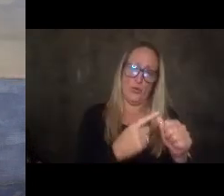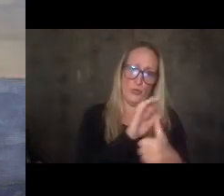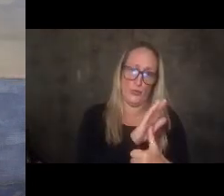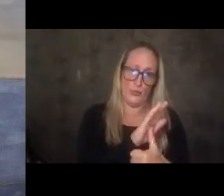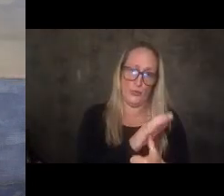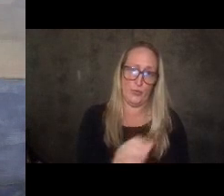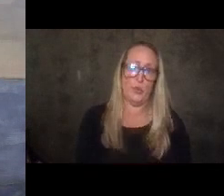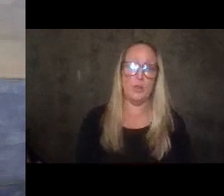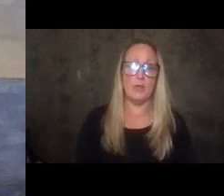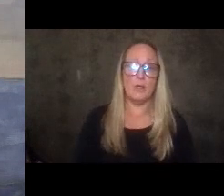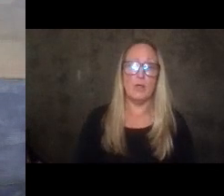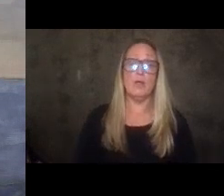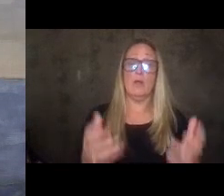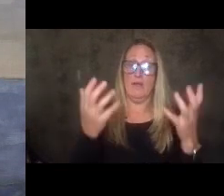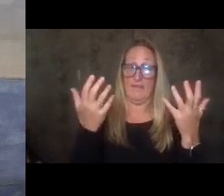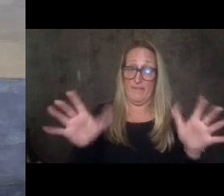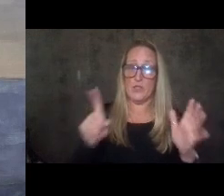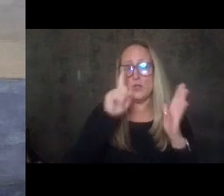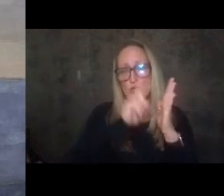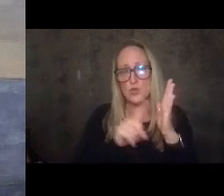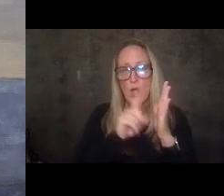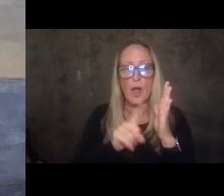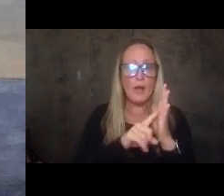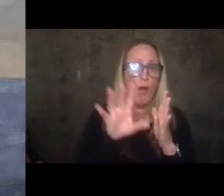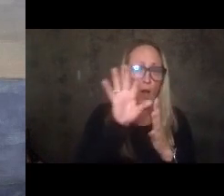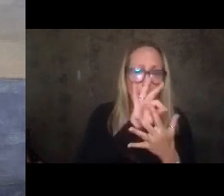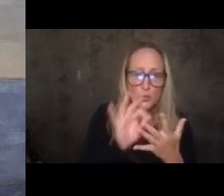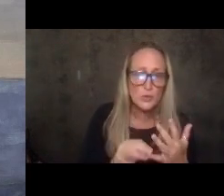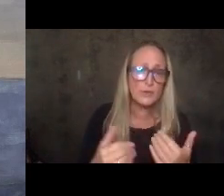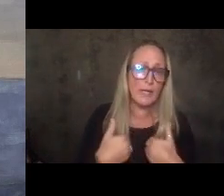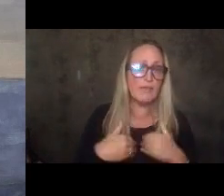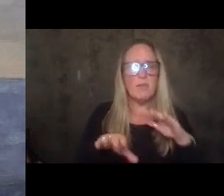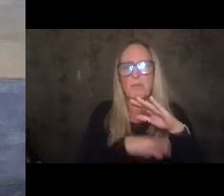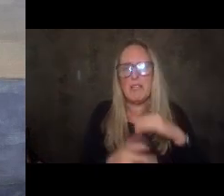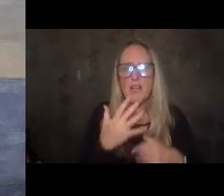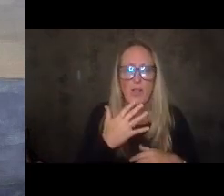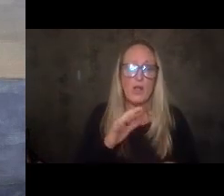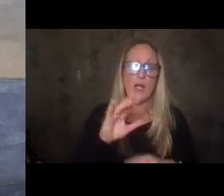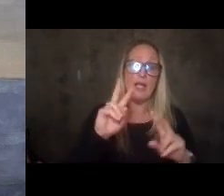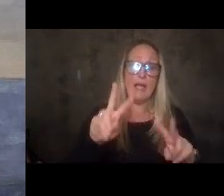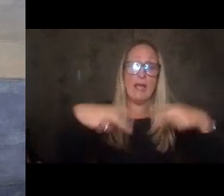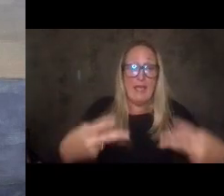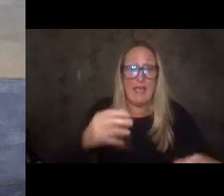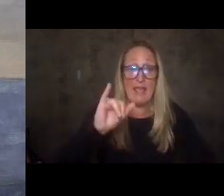then once it's on you can check out what options we have. We have some basic color filters like inverted grayscale and